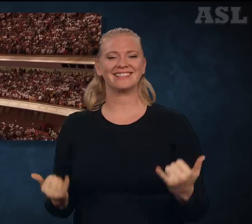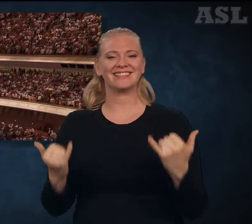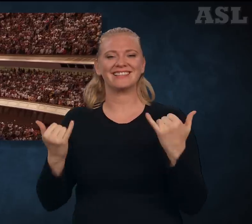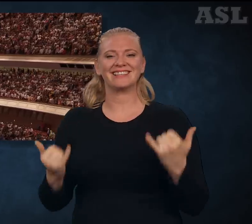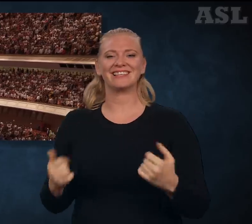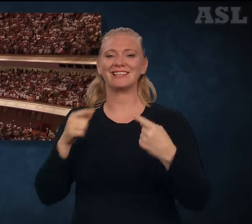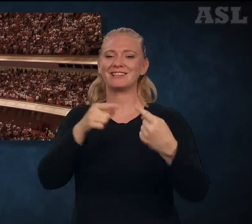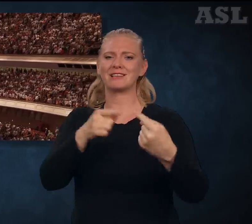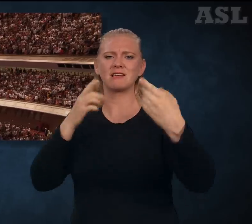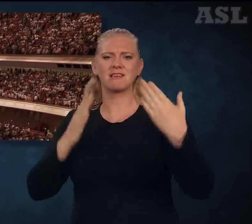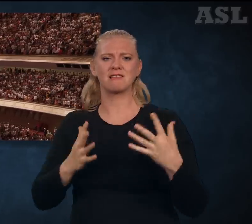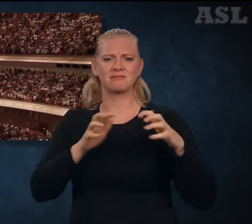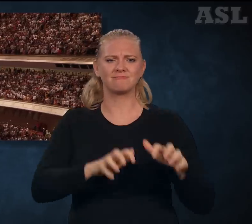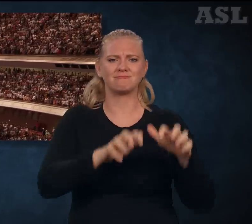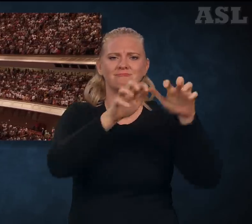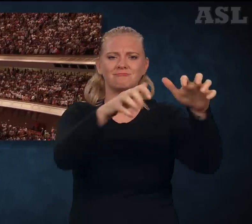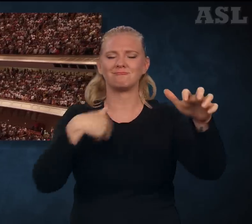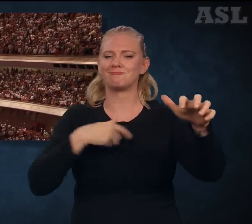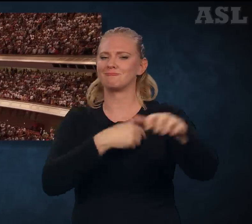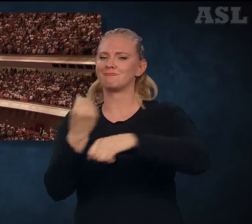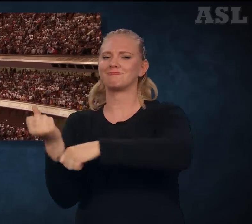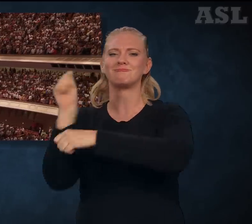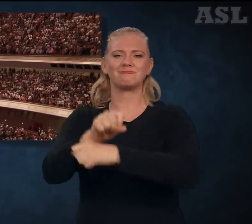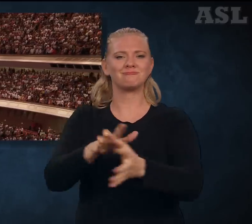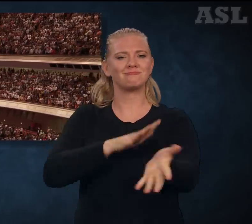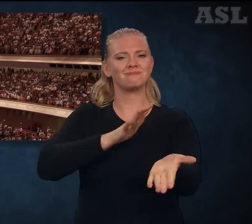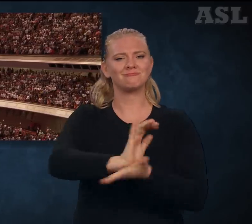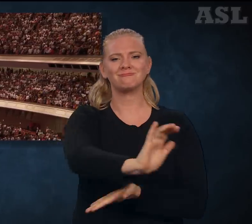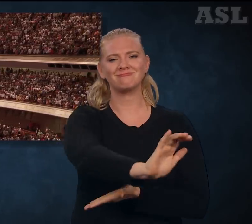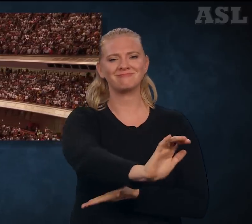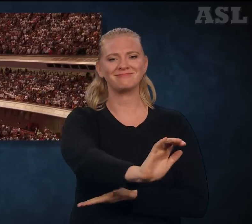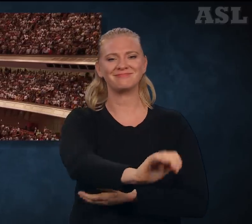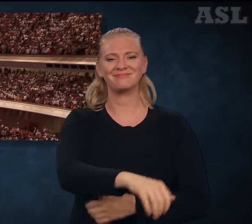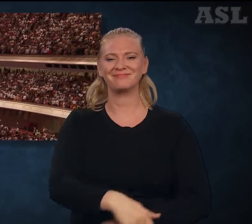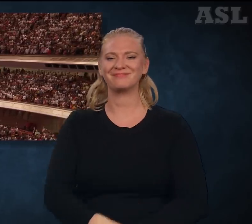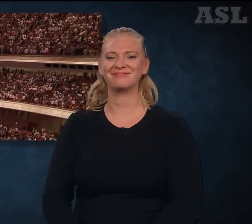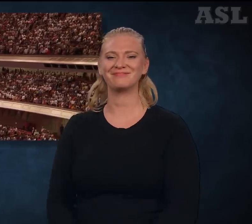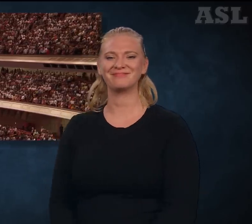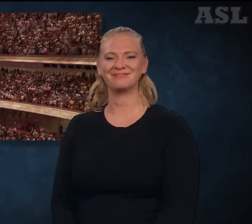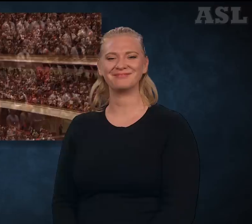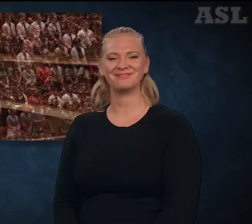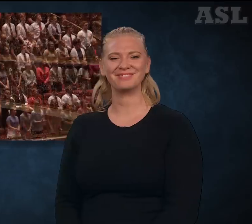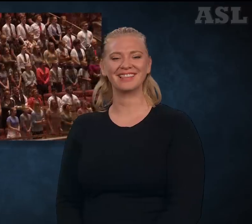VANQUISH EV'RY FOE TODAY.